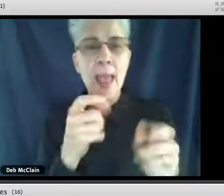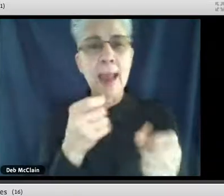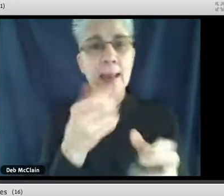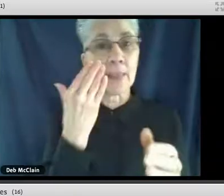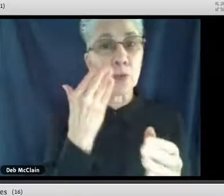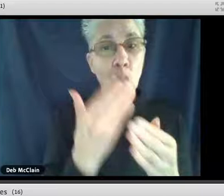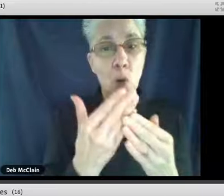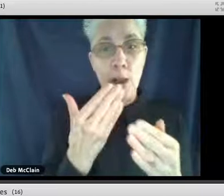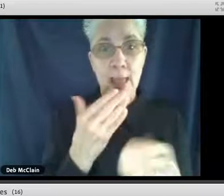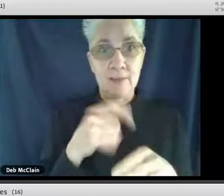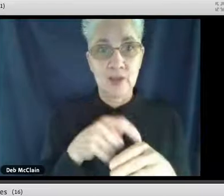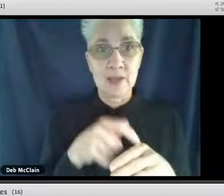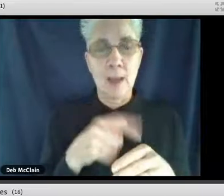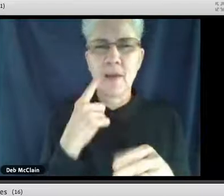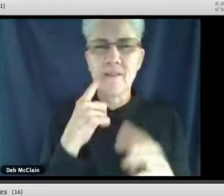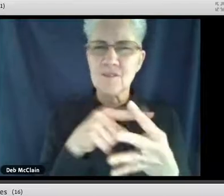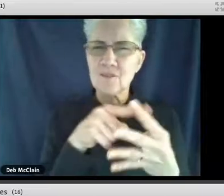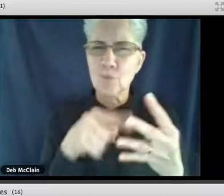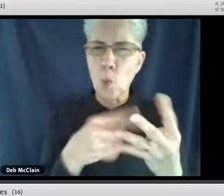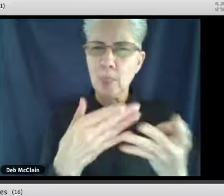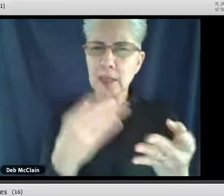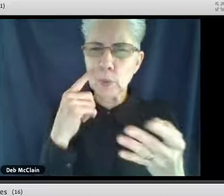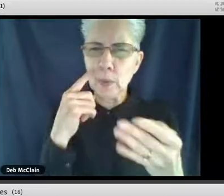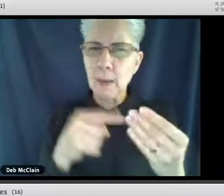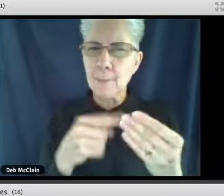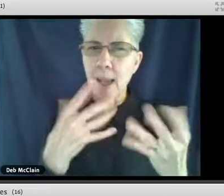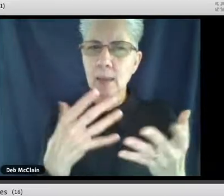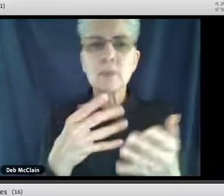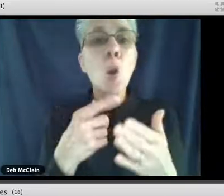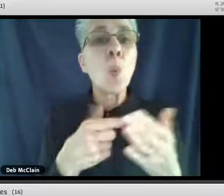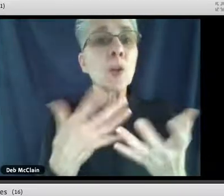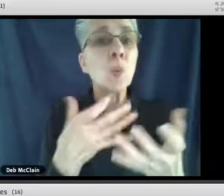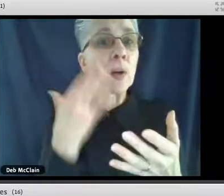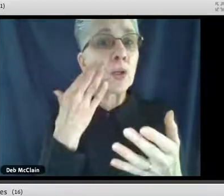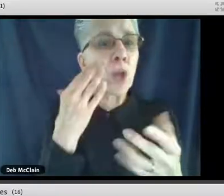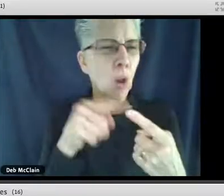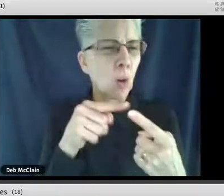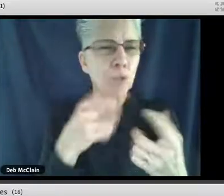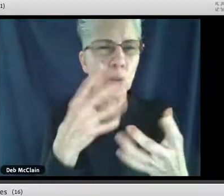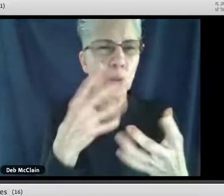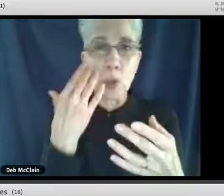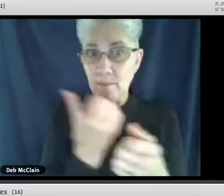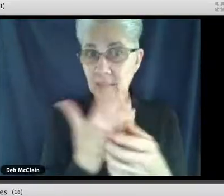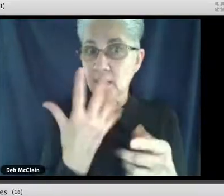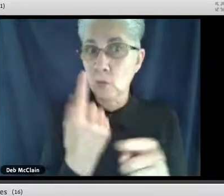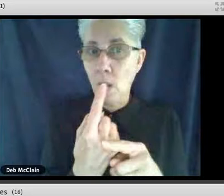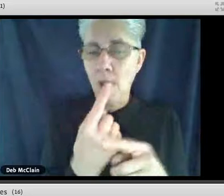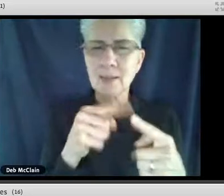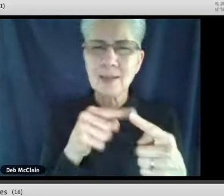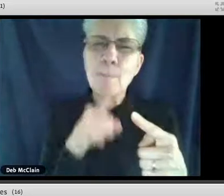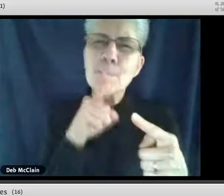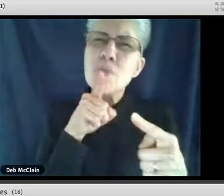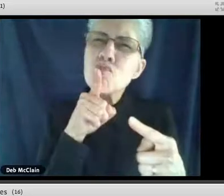you want to think about is, what do you want to know? You want to know everything, probably, right? But really crystallize the ideas